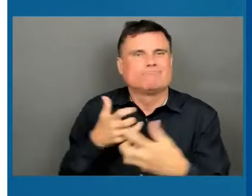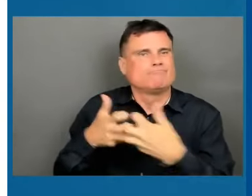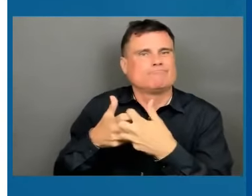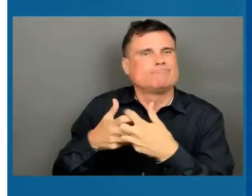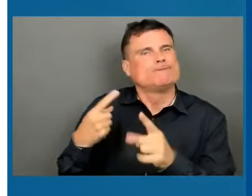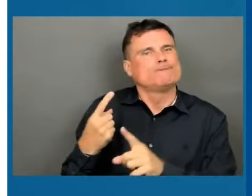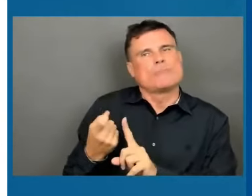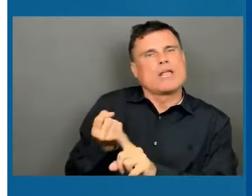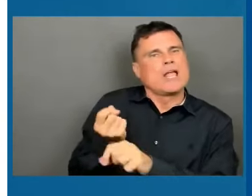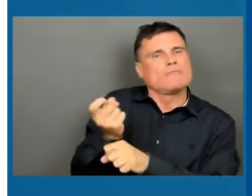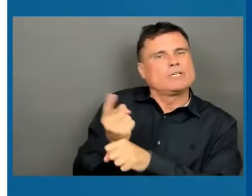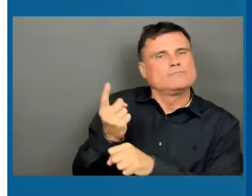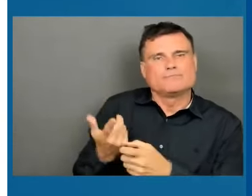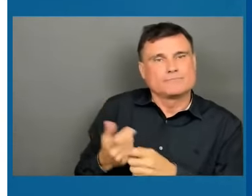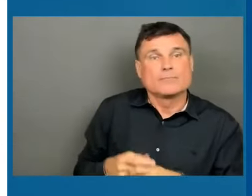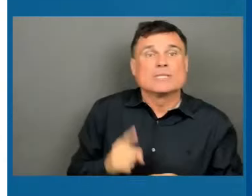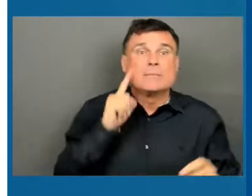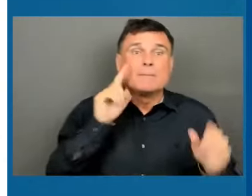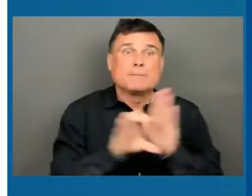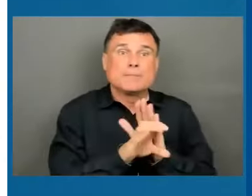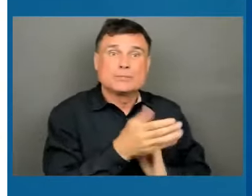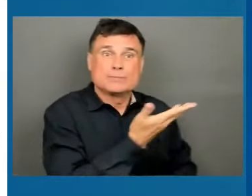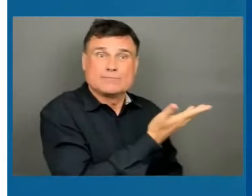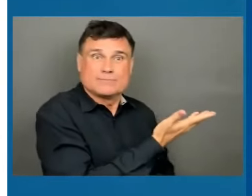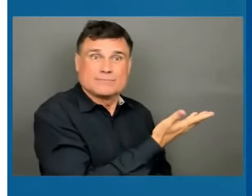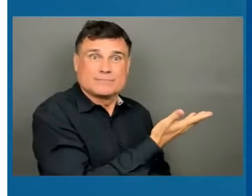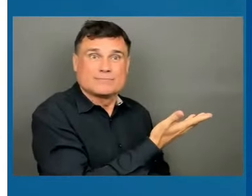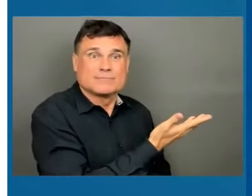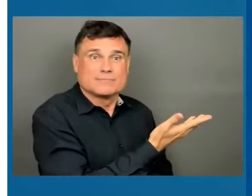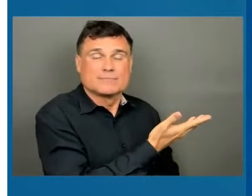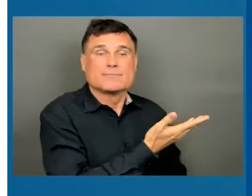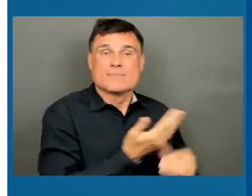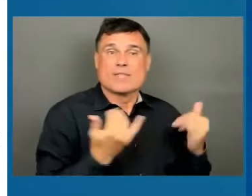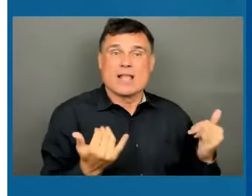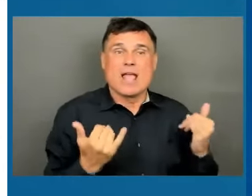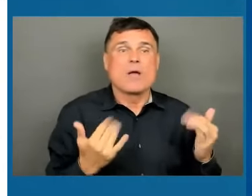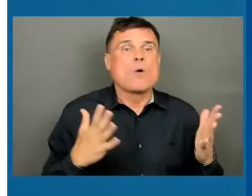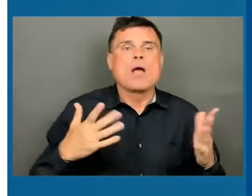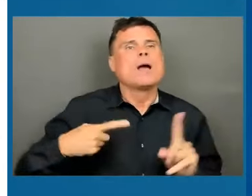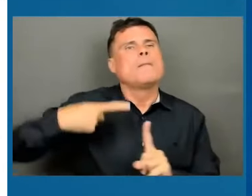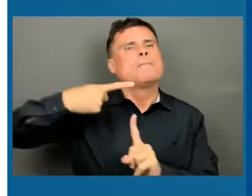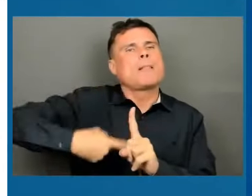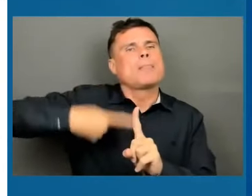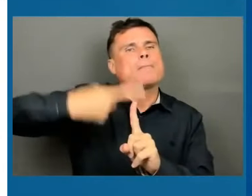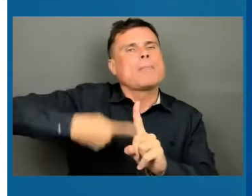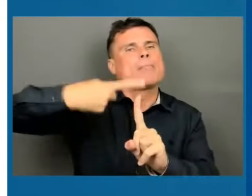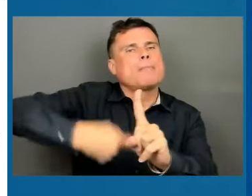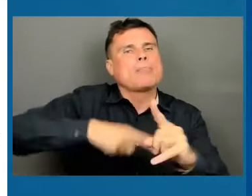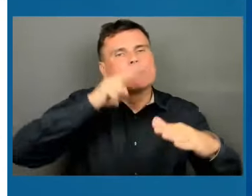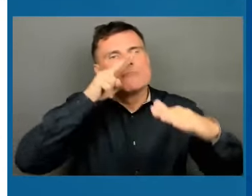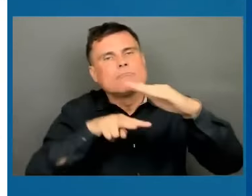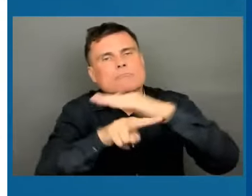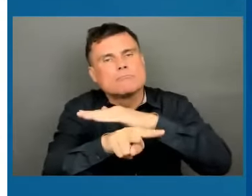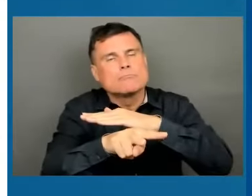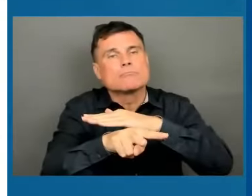forecast from mid-June to mid-July, what we're describing